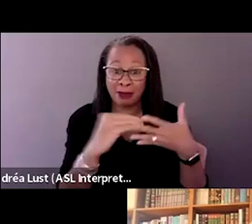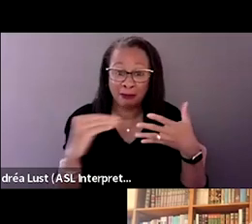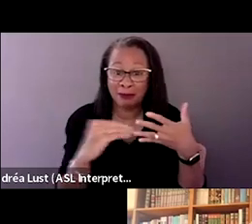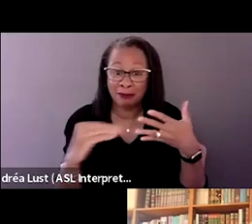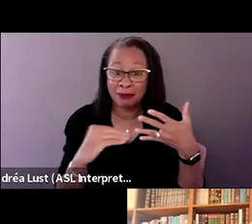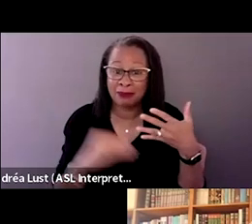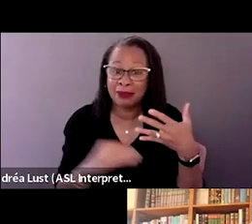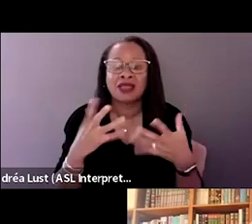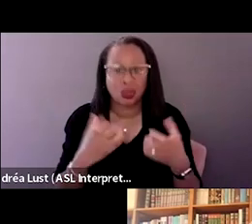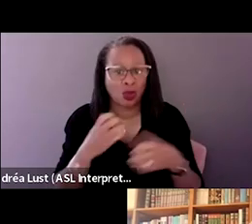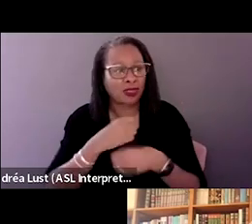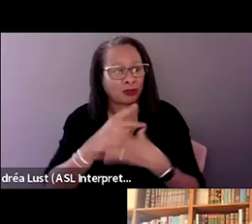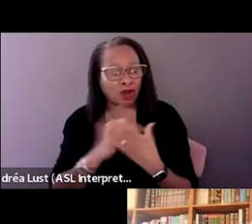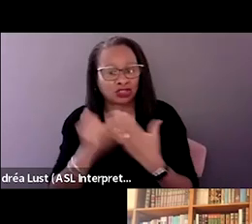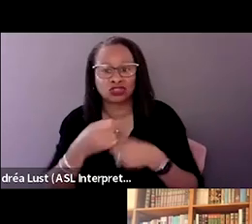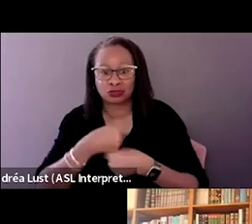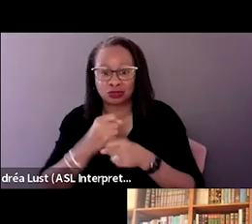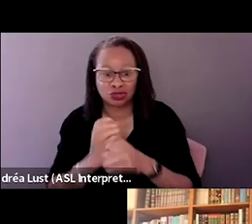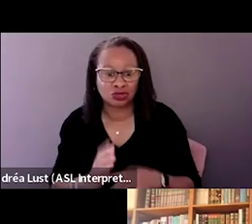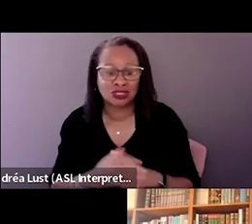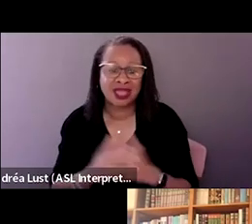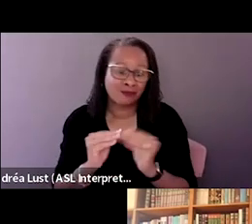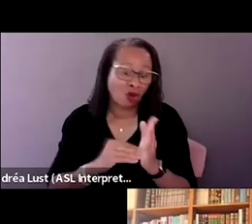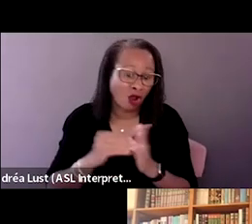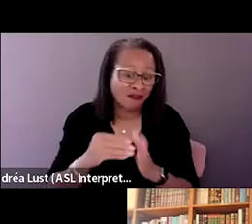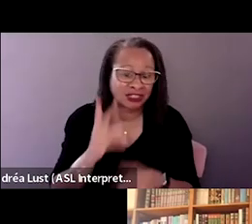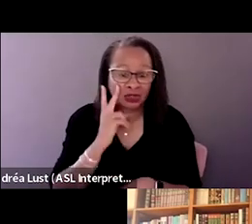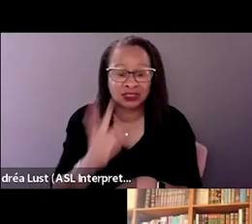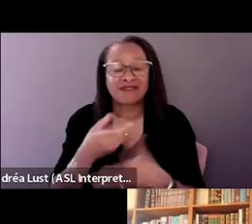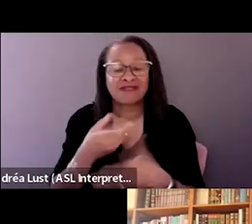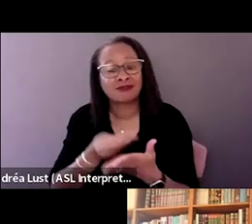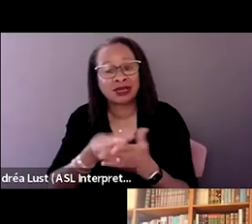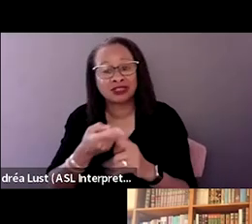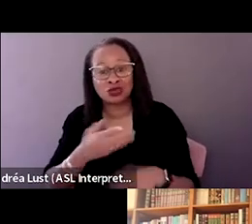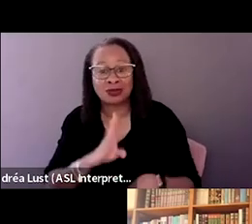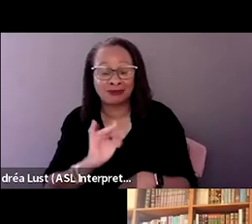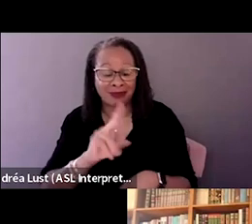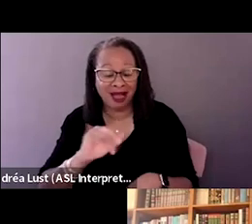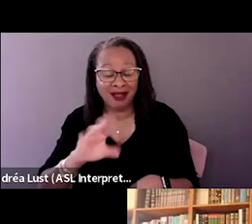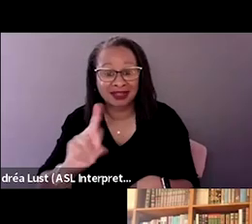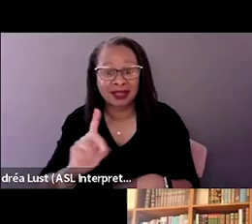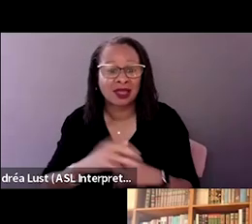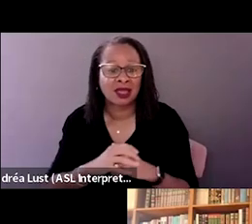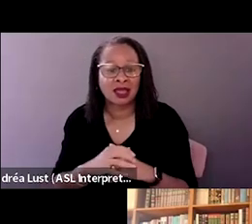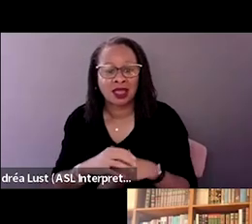And sometimes in Arte more and more you have money just to develop and after the development you can say,